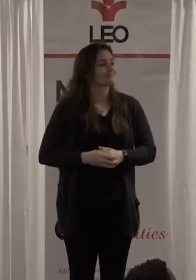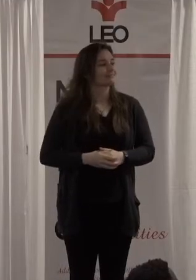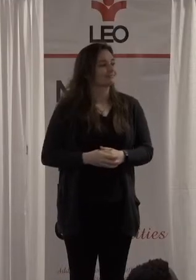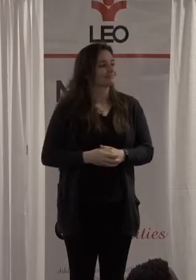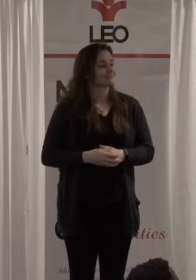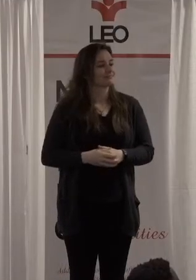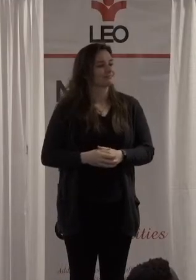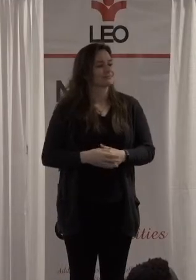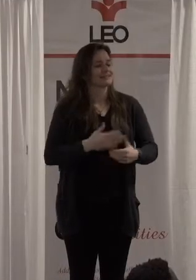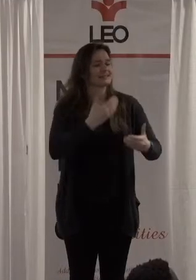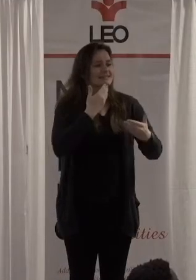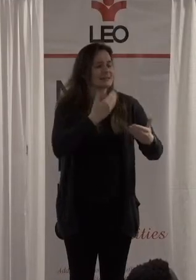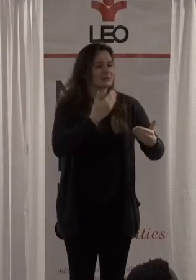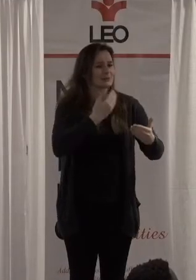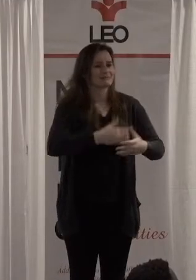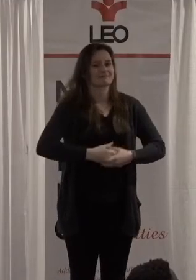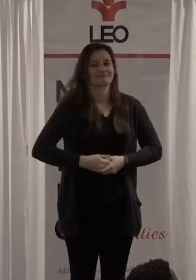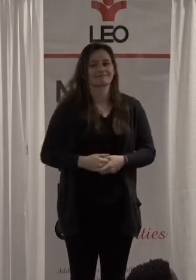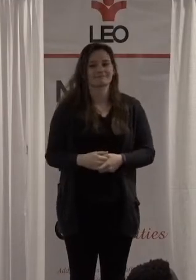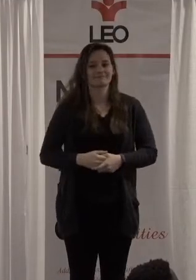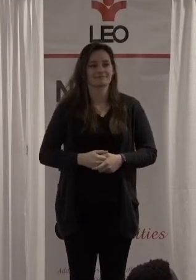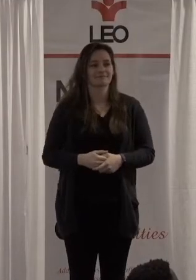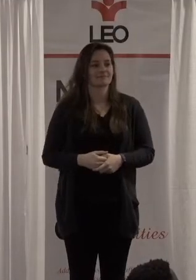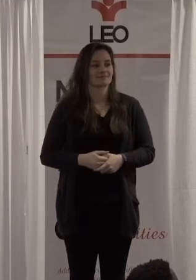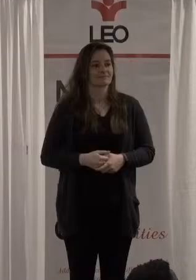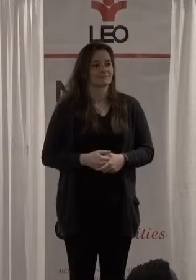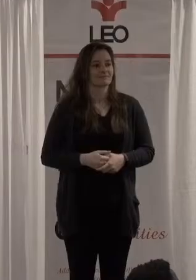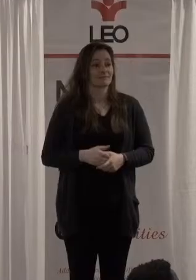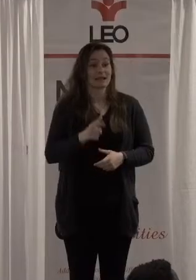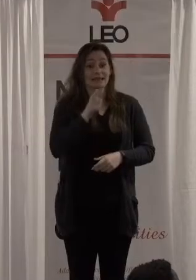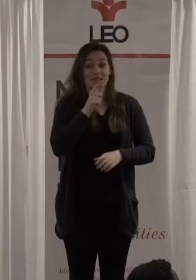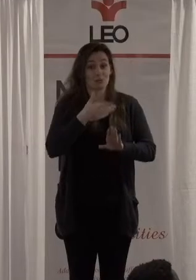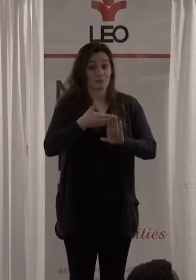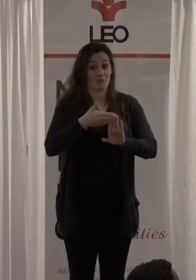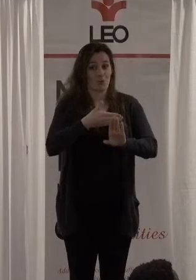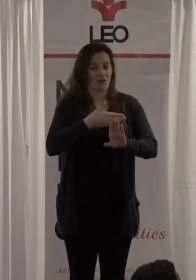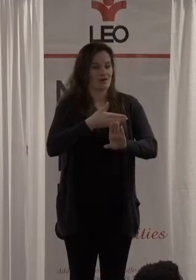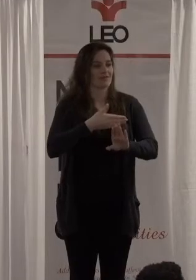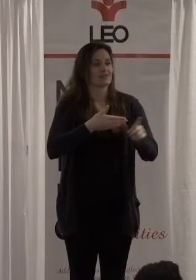THANK YOU SO MUCH, JOE. BEFORE WE HEAD TO LUNCH, JOE HAD TOUCHED ON A COUPLE OF THINGS